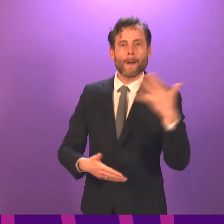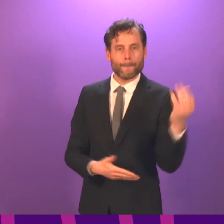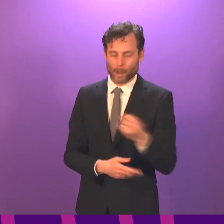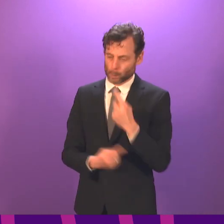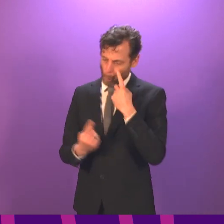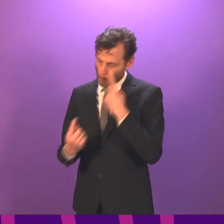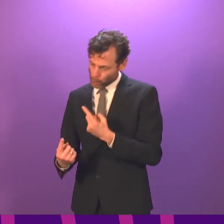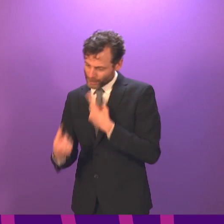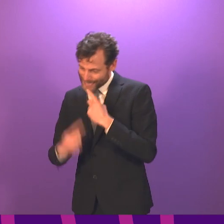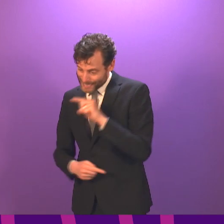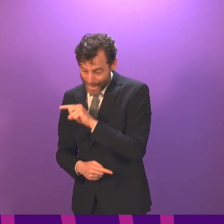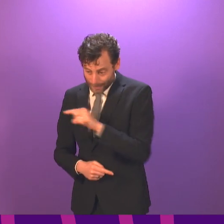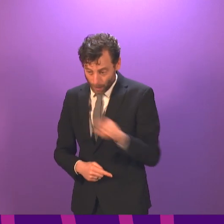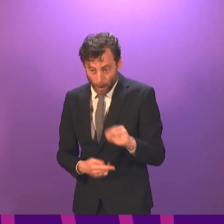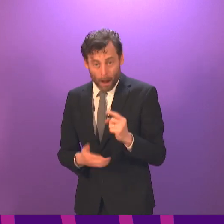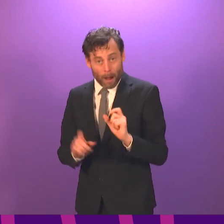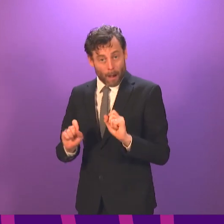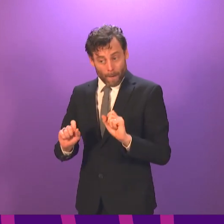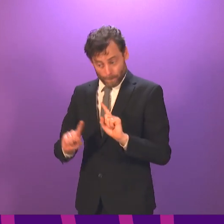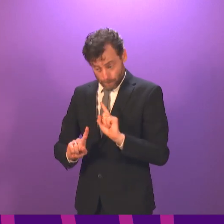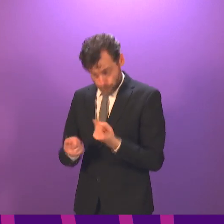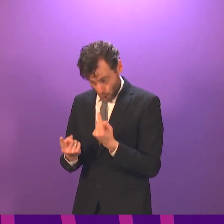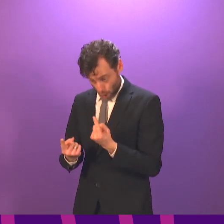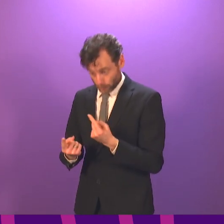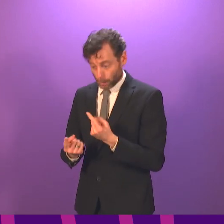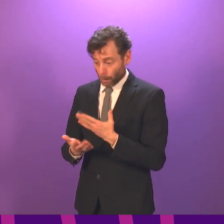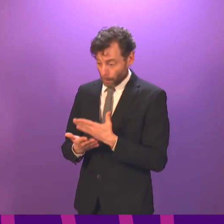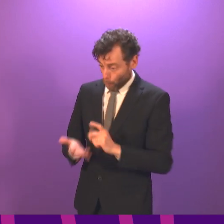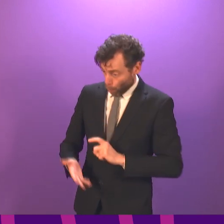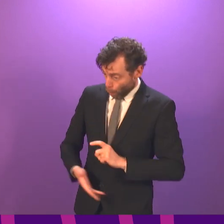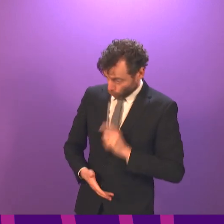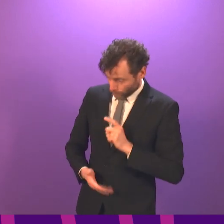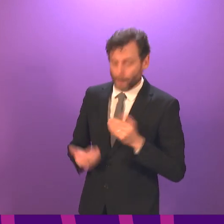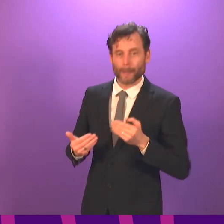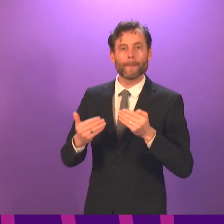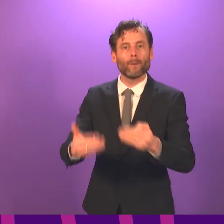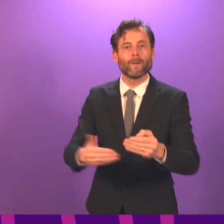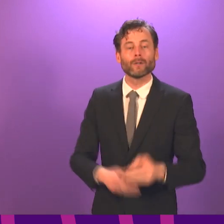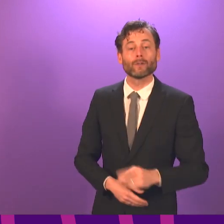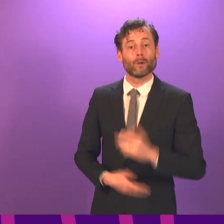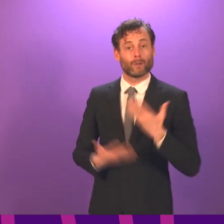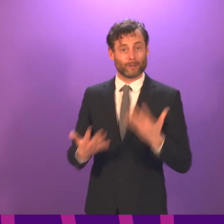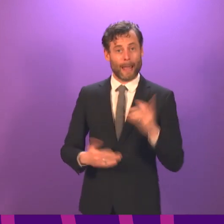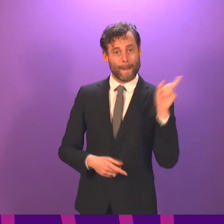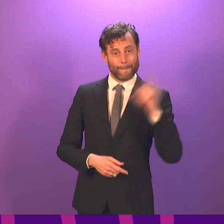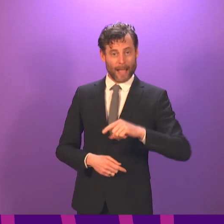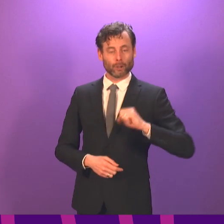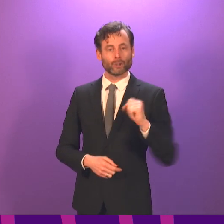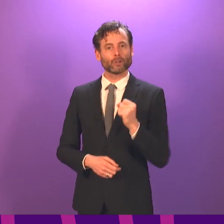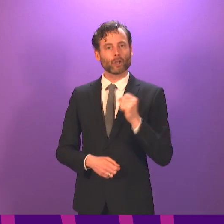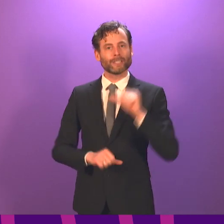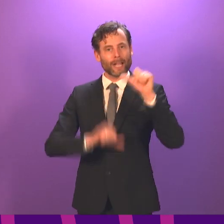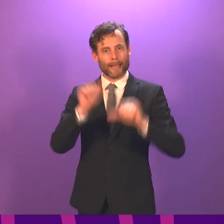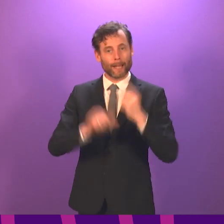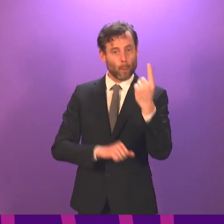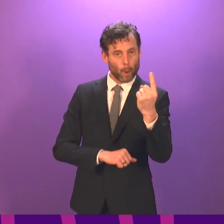Later today, the public health minister will support resumption of competitive football in Scottish Professional Football League’s leagues 1 and 2, the Scottish Women’s Premier